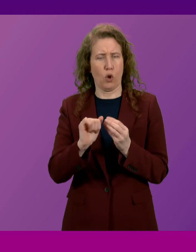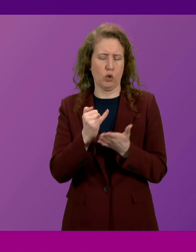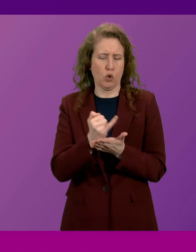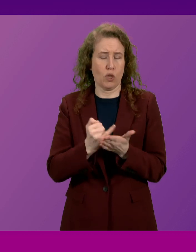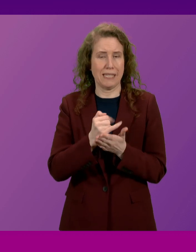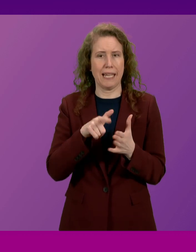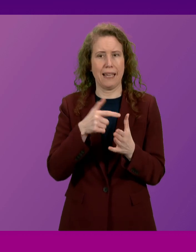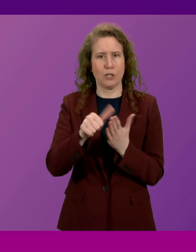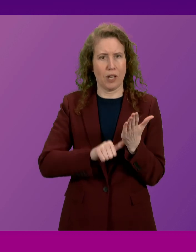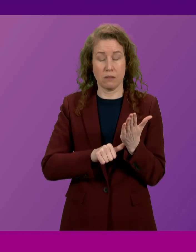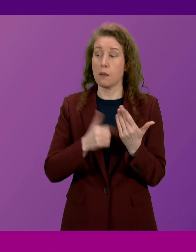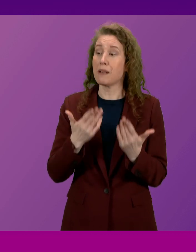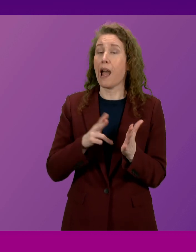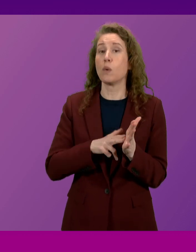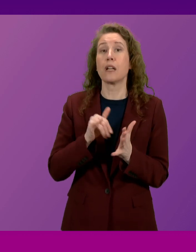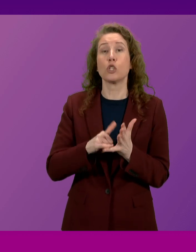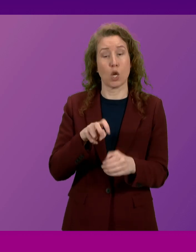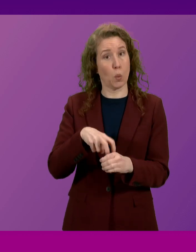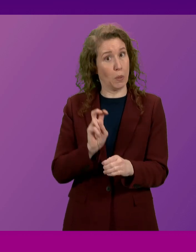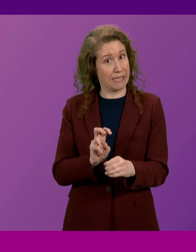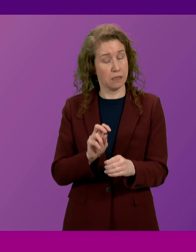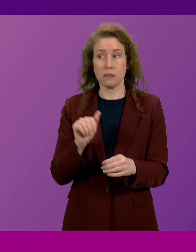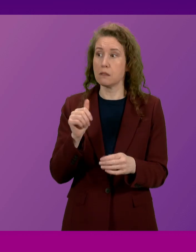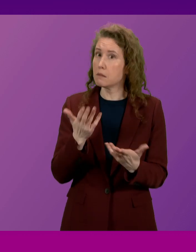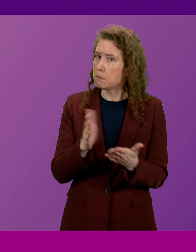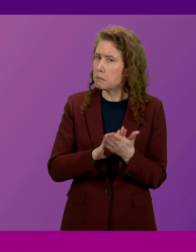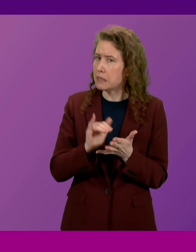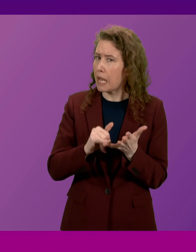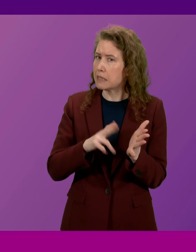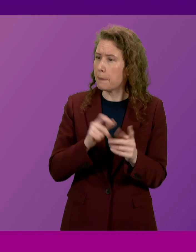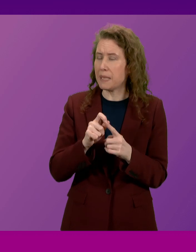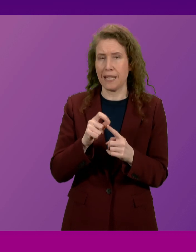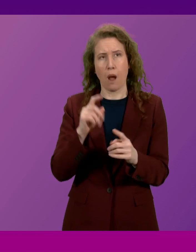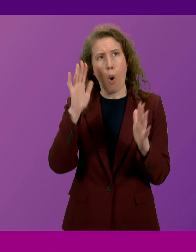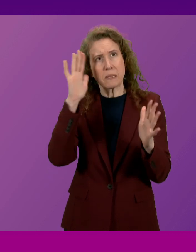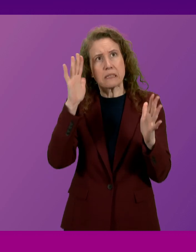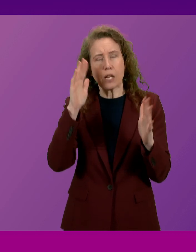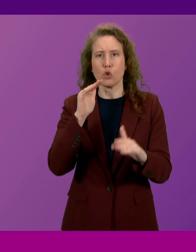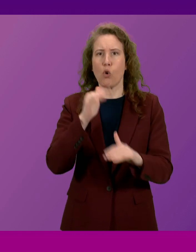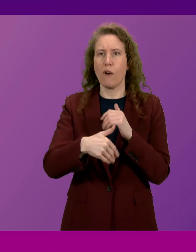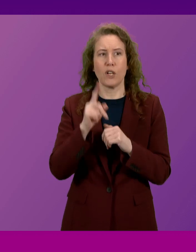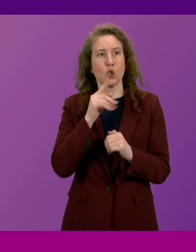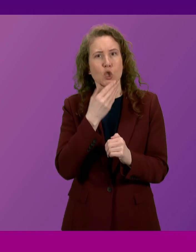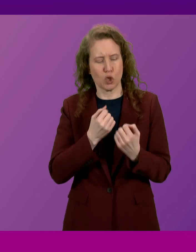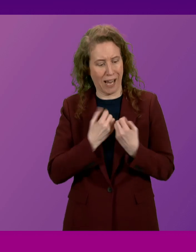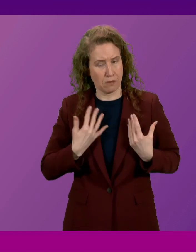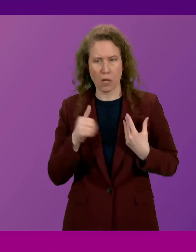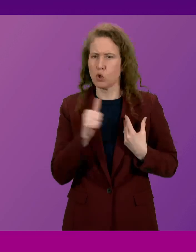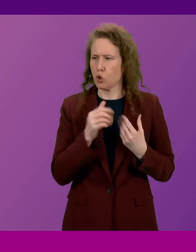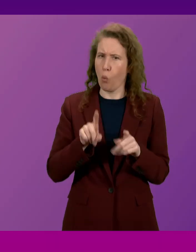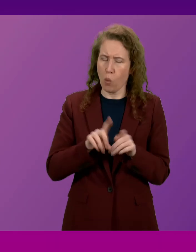Now that she is quitting, should the SNP’s gender obsession not follow her out the door?